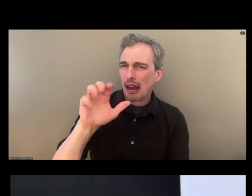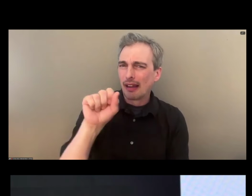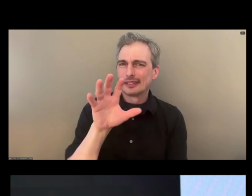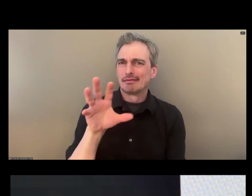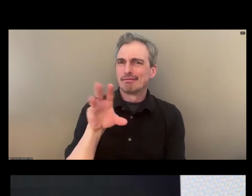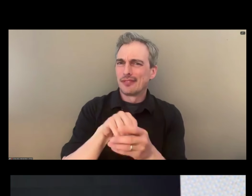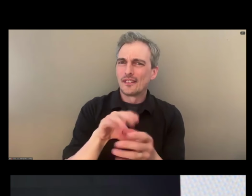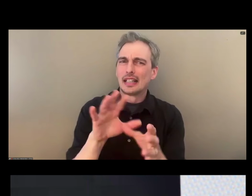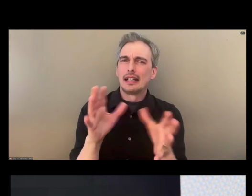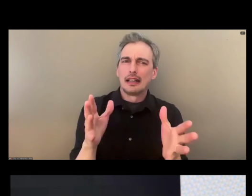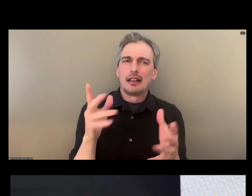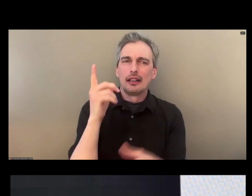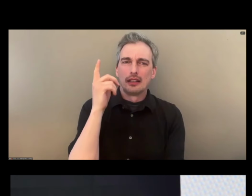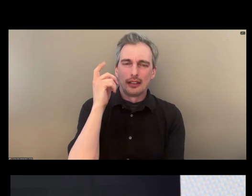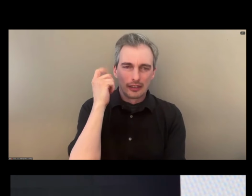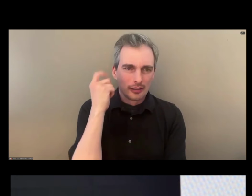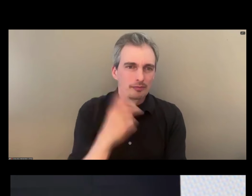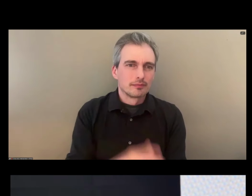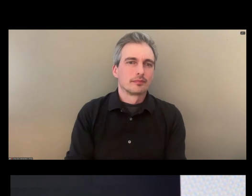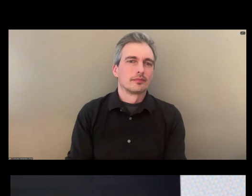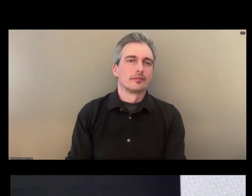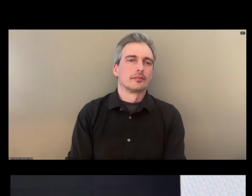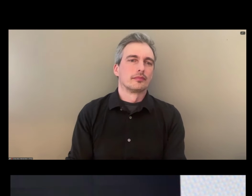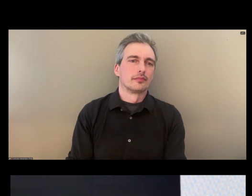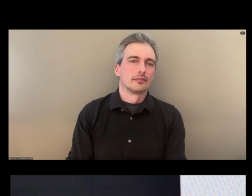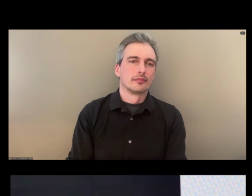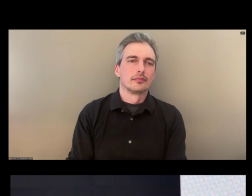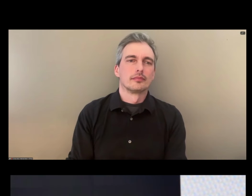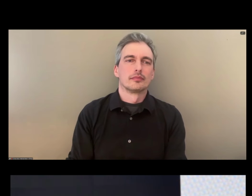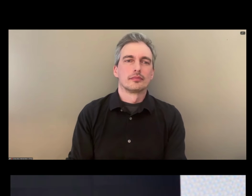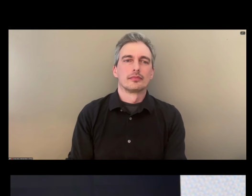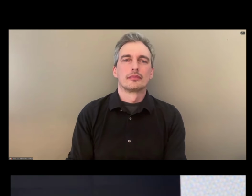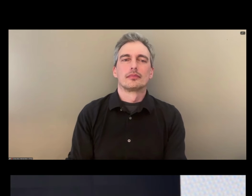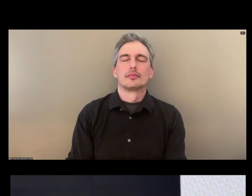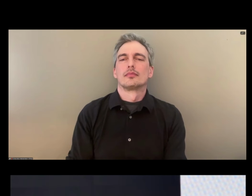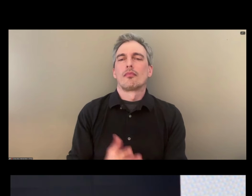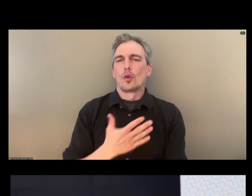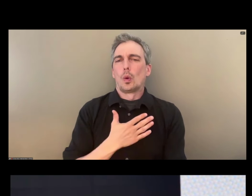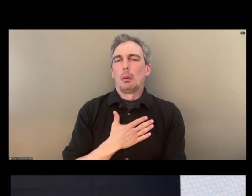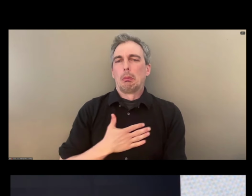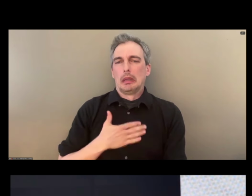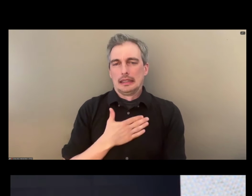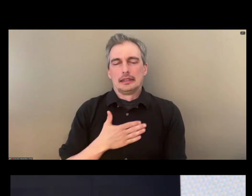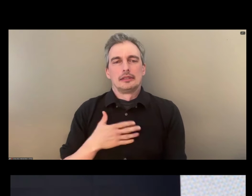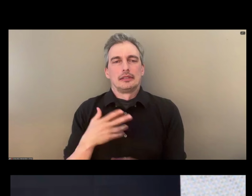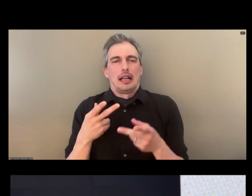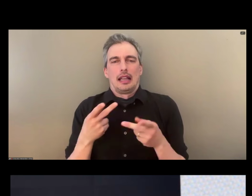With that in mind, please allow me to follow the convention common in my research field for today's talk.